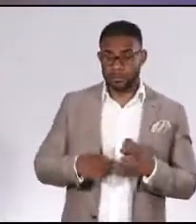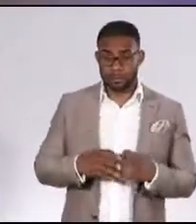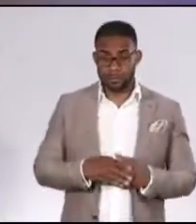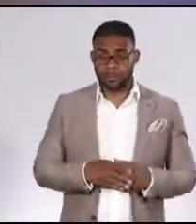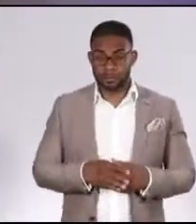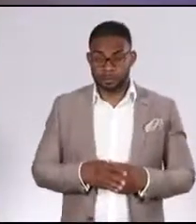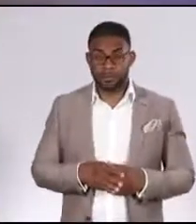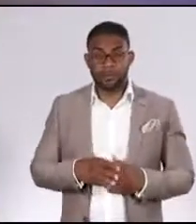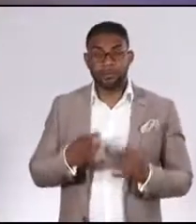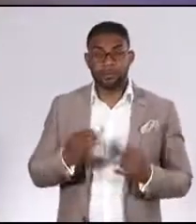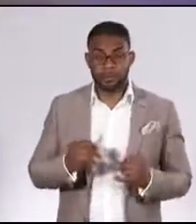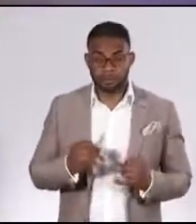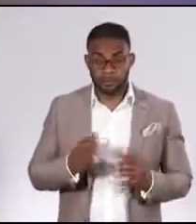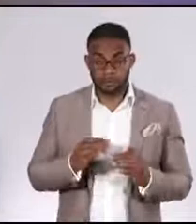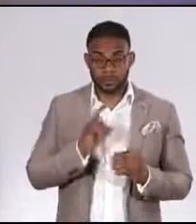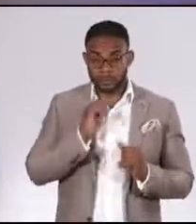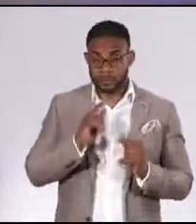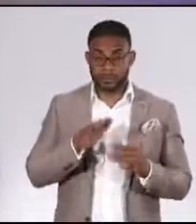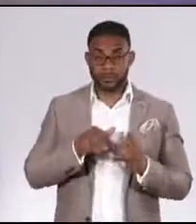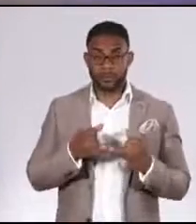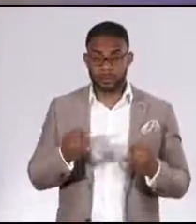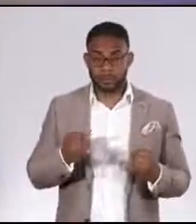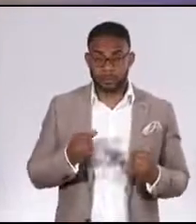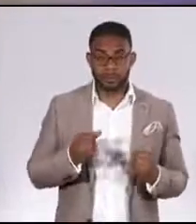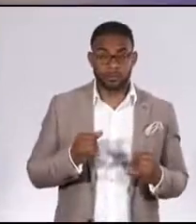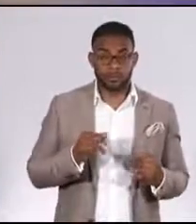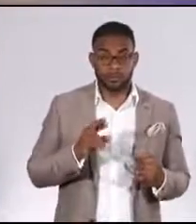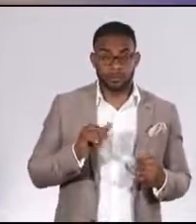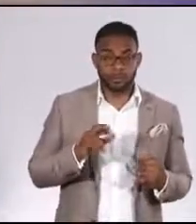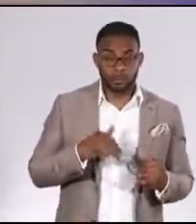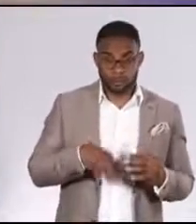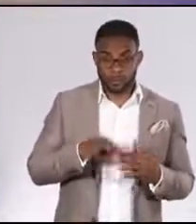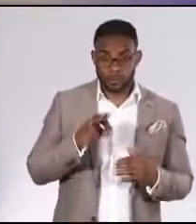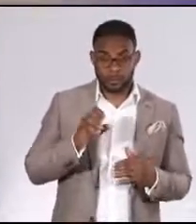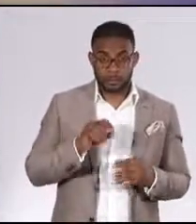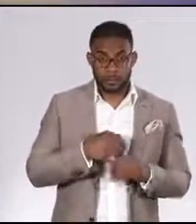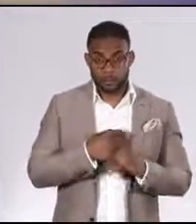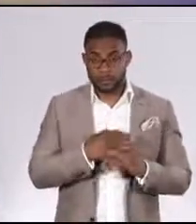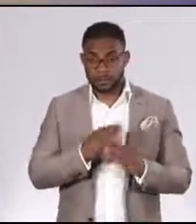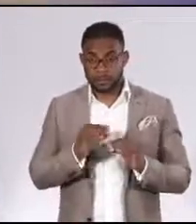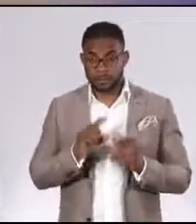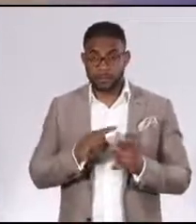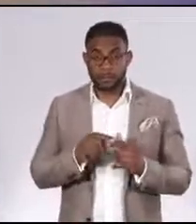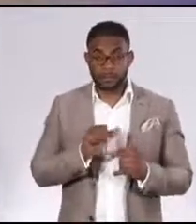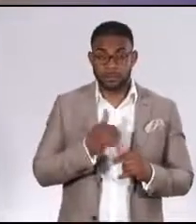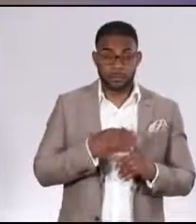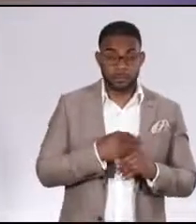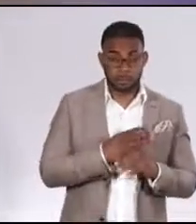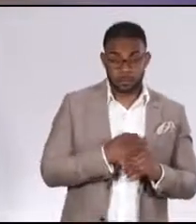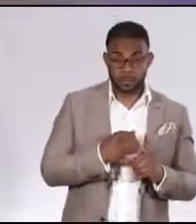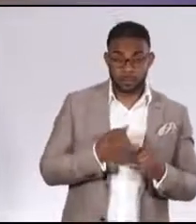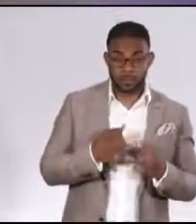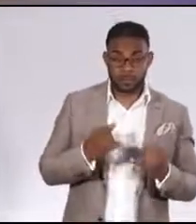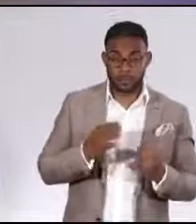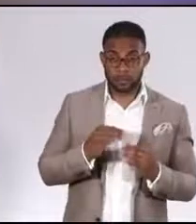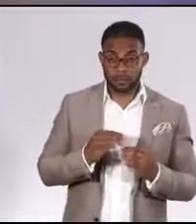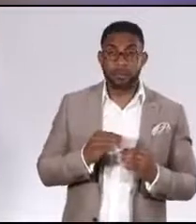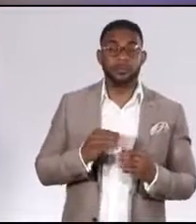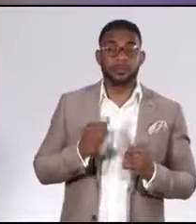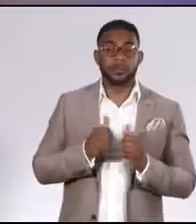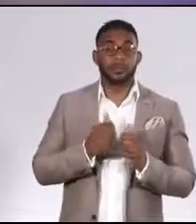Now that meetings are all online. It's rare that I find a zoom meeting or other online platform meeting set up with high quality,